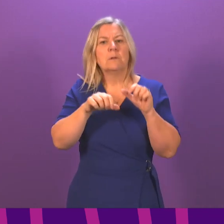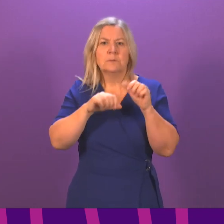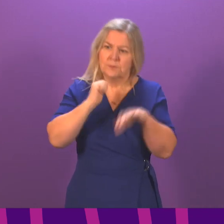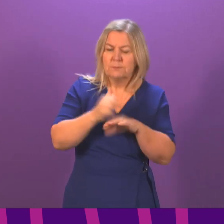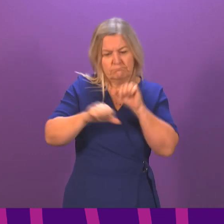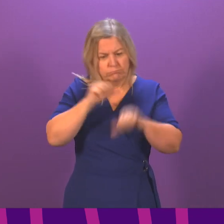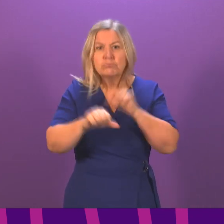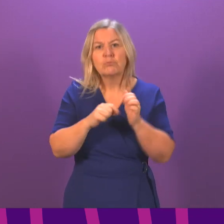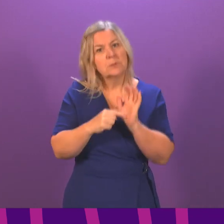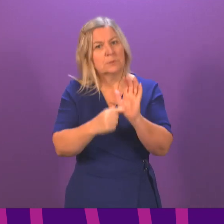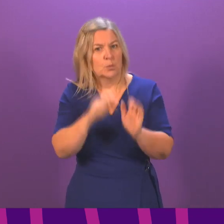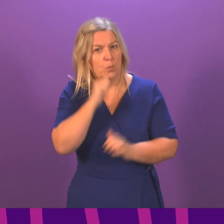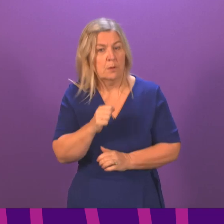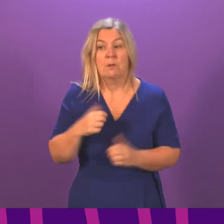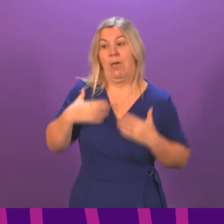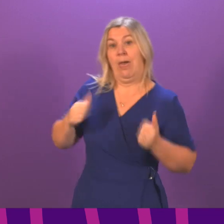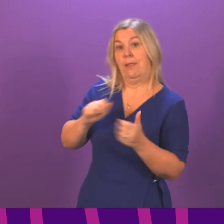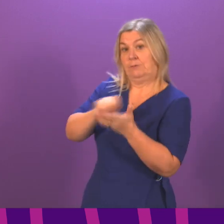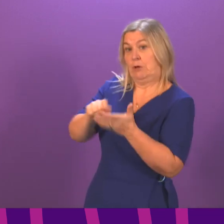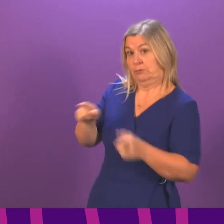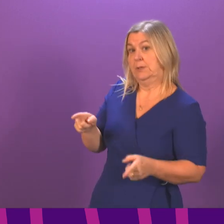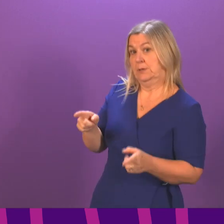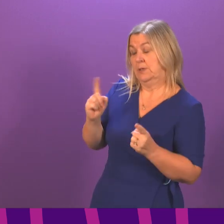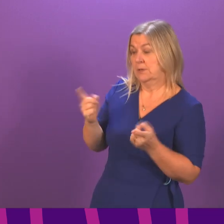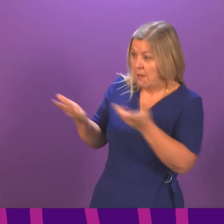basis. The health secretary and I have been discussing this morning how we can speed up